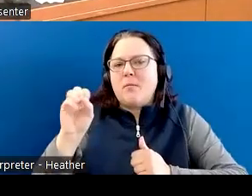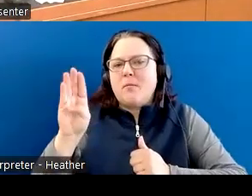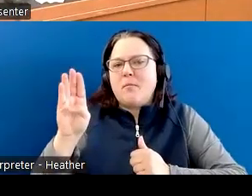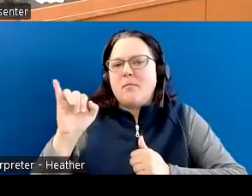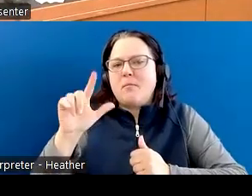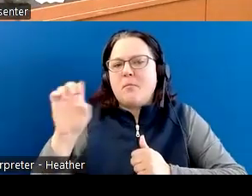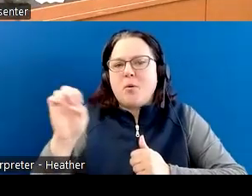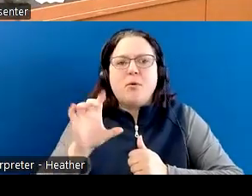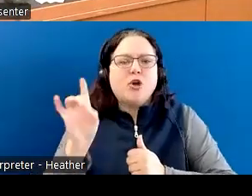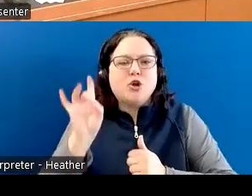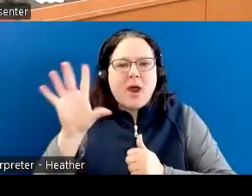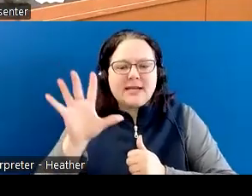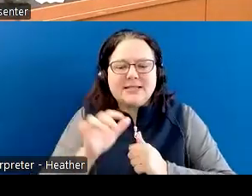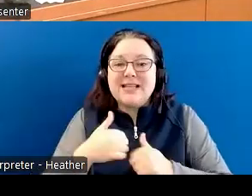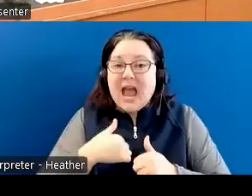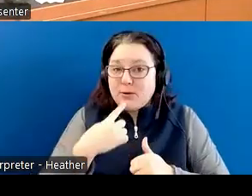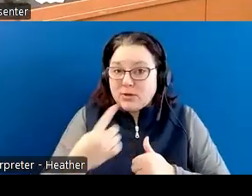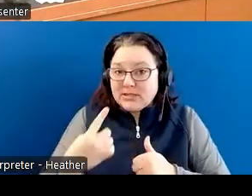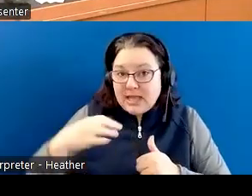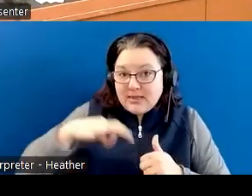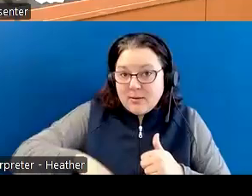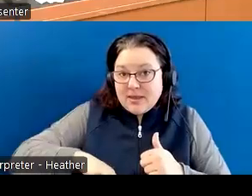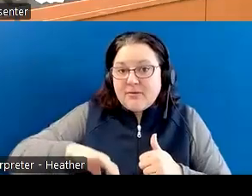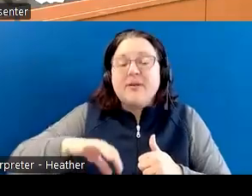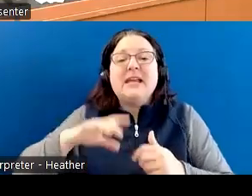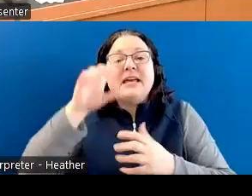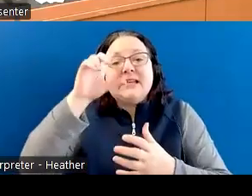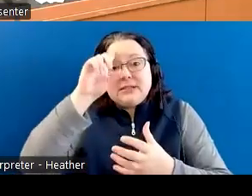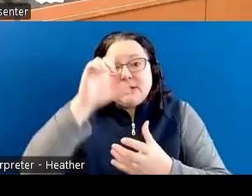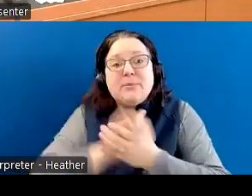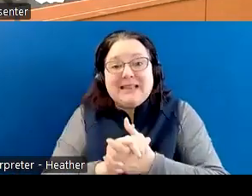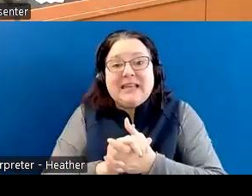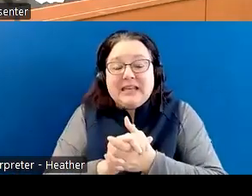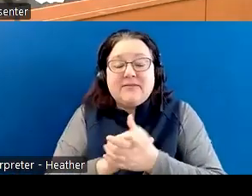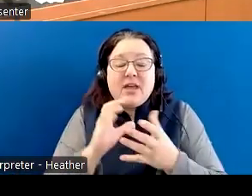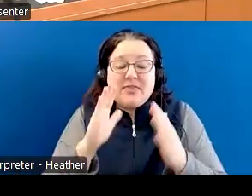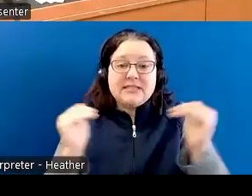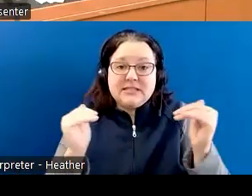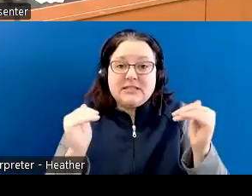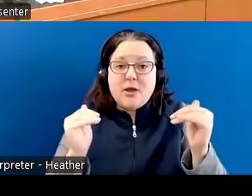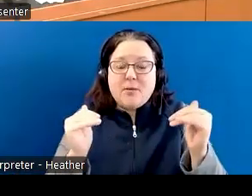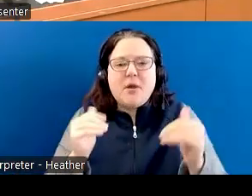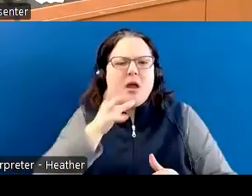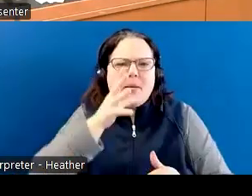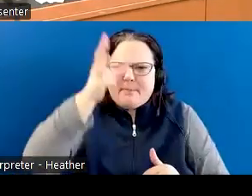um the benefit is faith in the system. I think um parents especially um are so overwhelmed